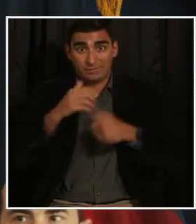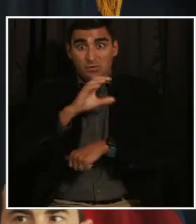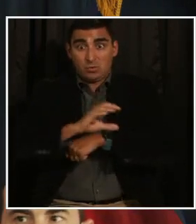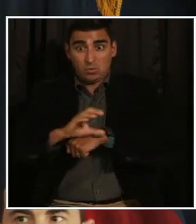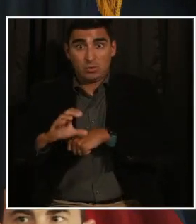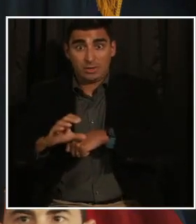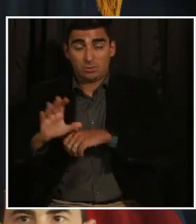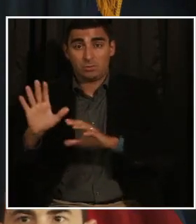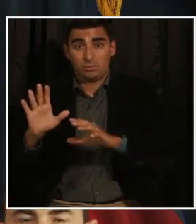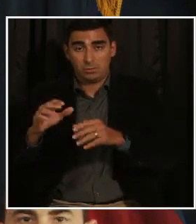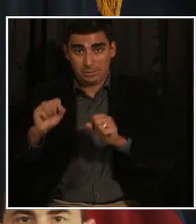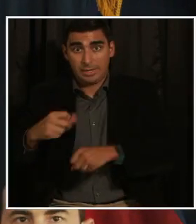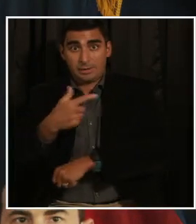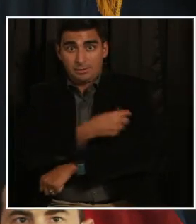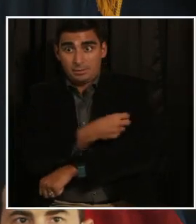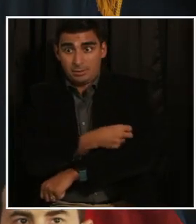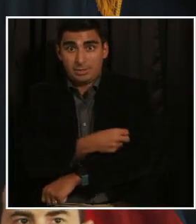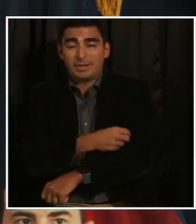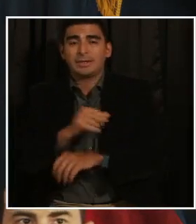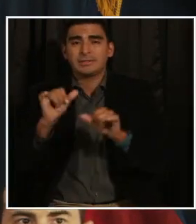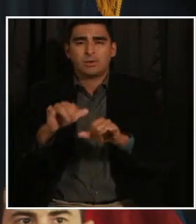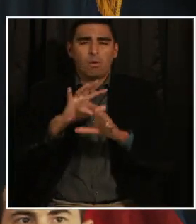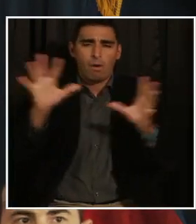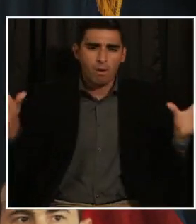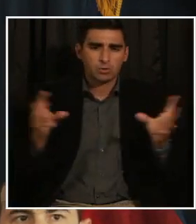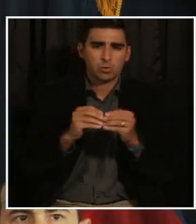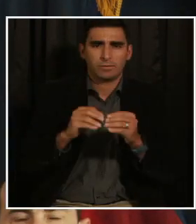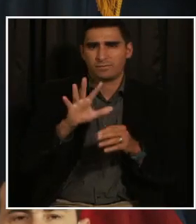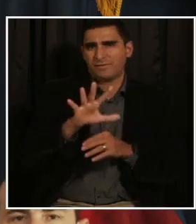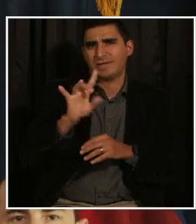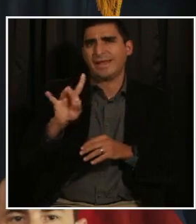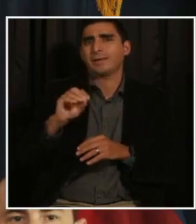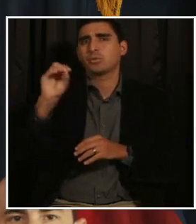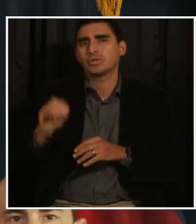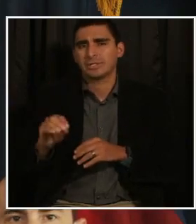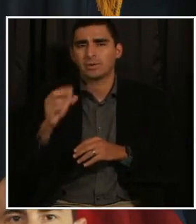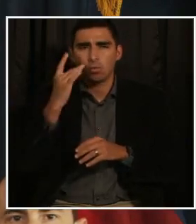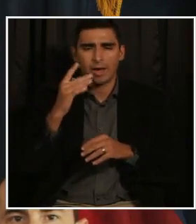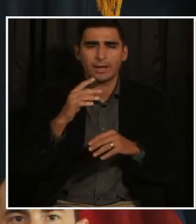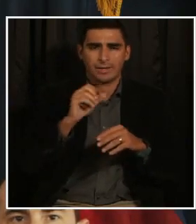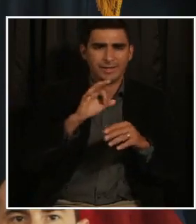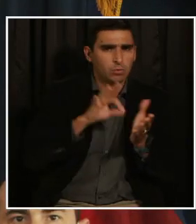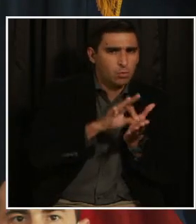of coloradans that are fully vaccinated because everybody 11 and under is not yet eligible